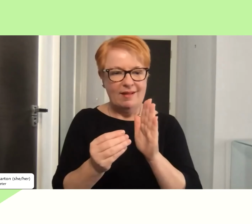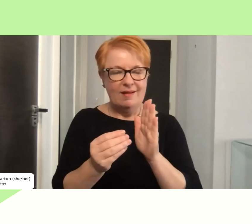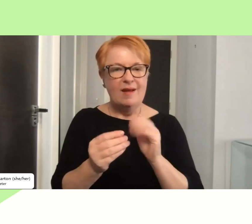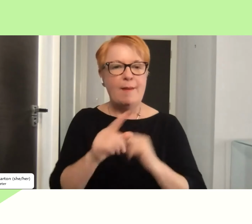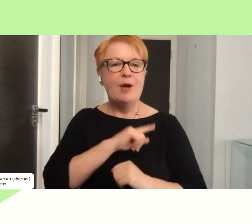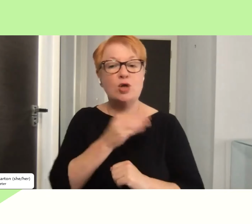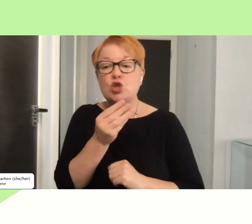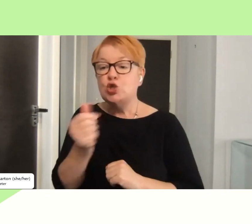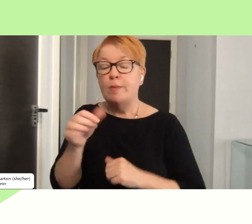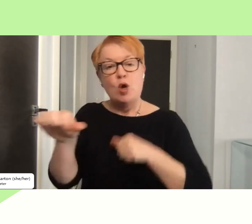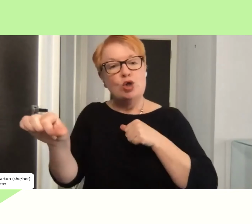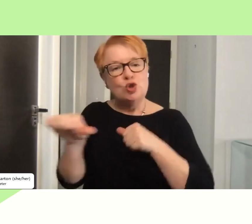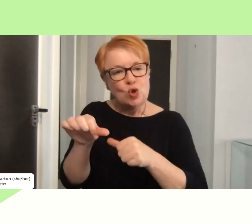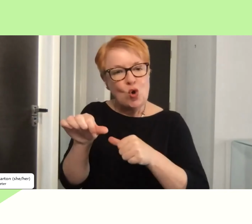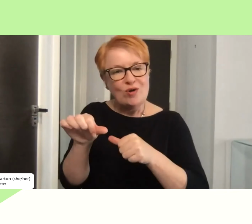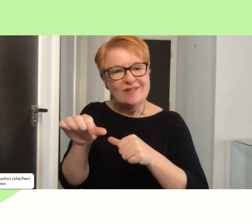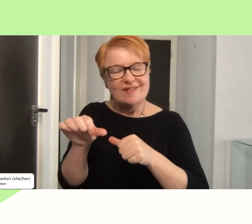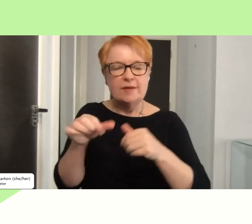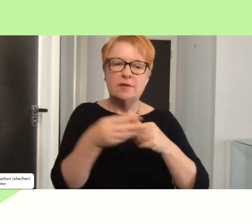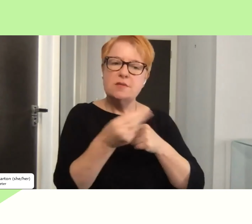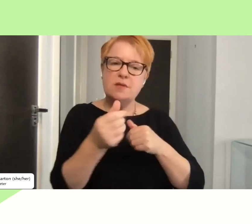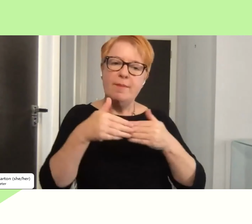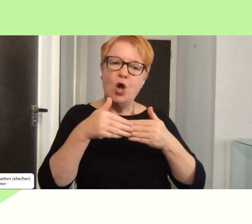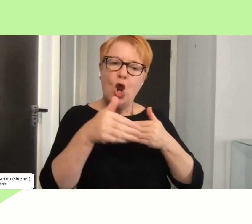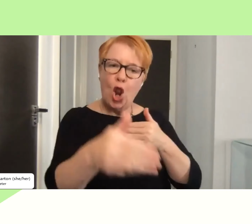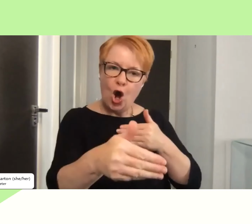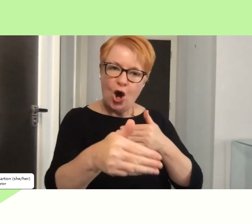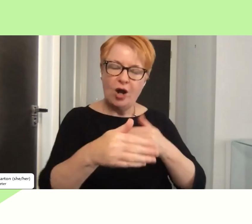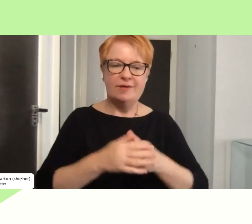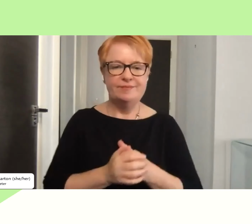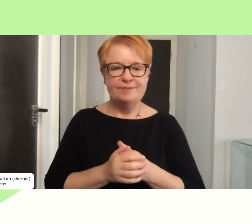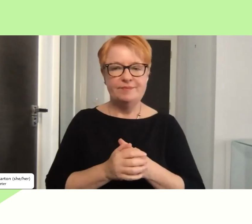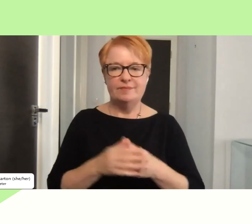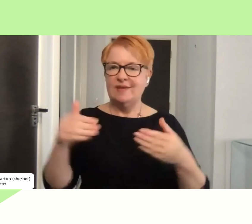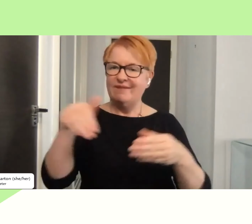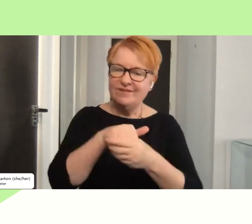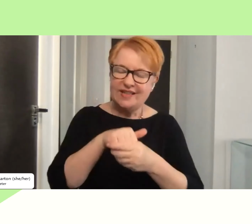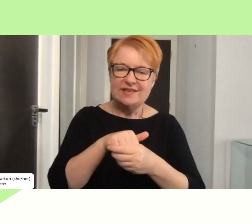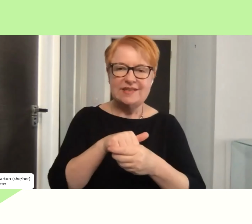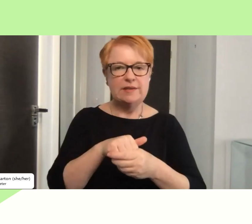This fits in the exhibition frameworks and residency frameworks and short-term frameworks